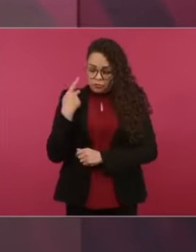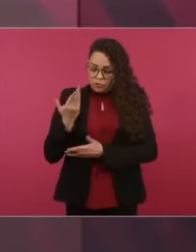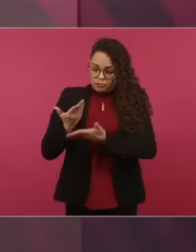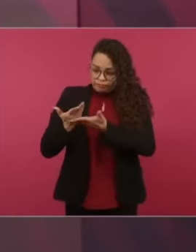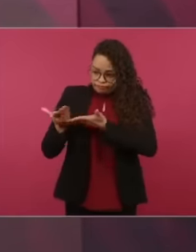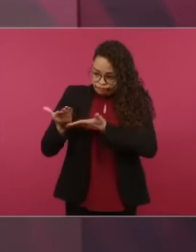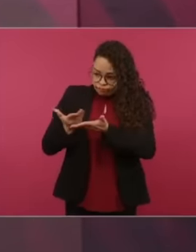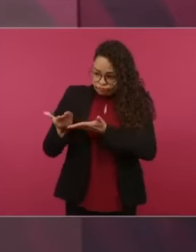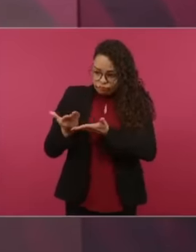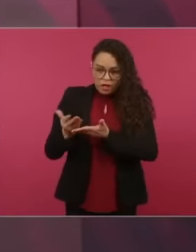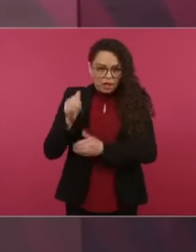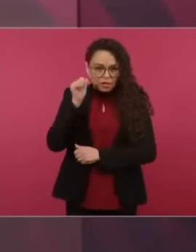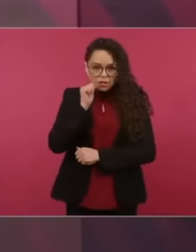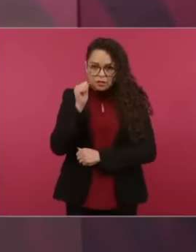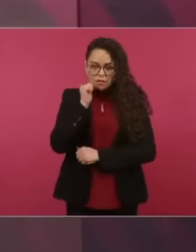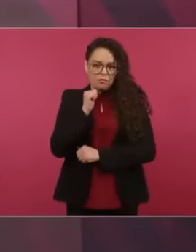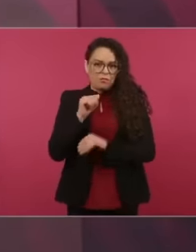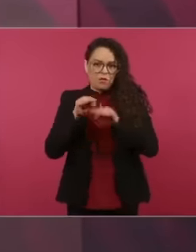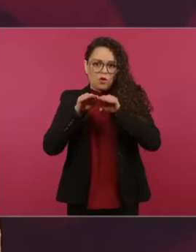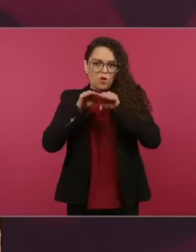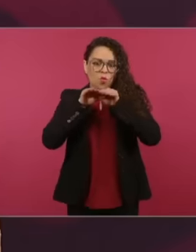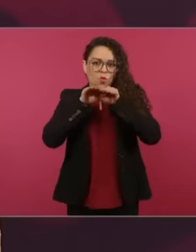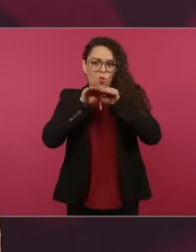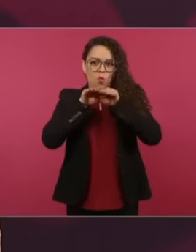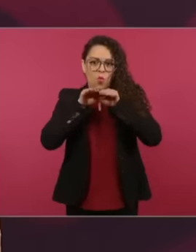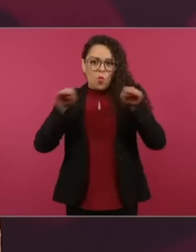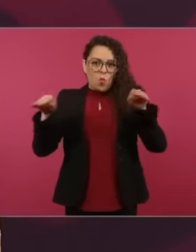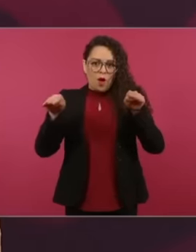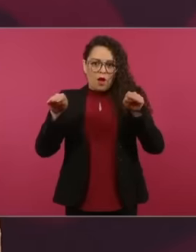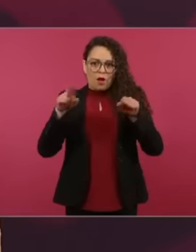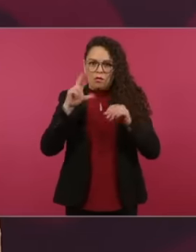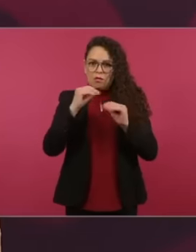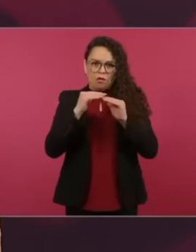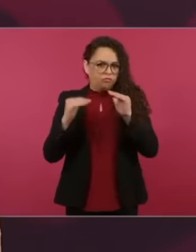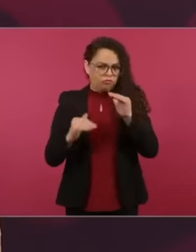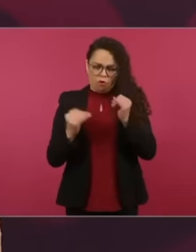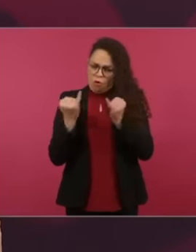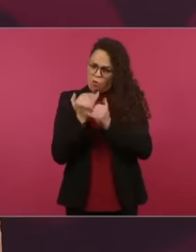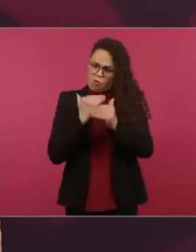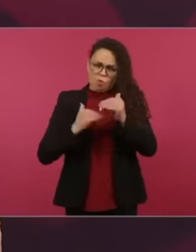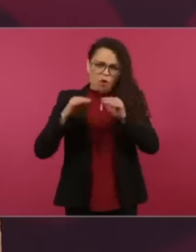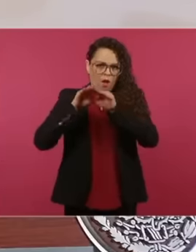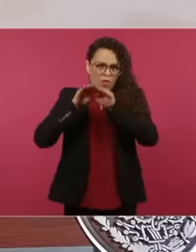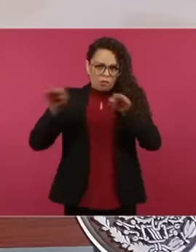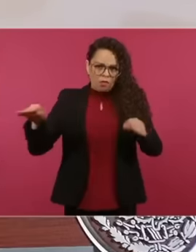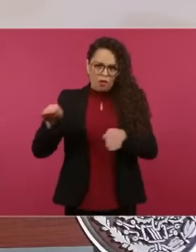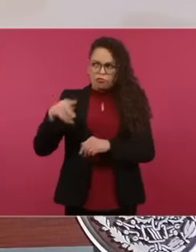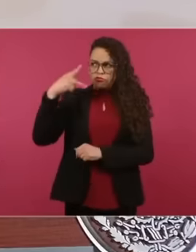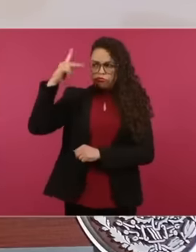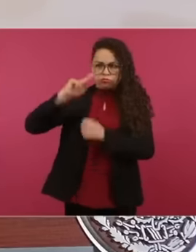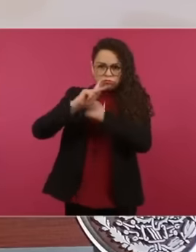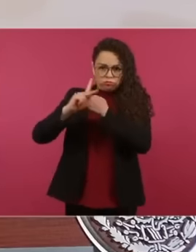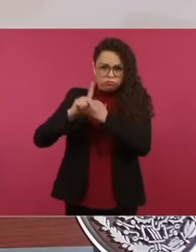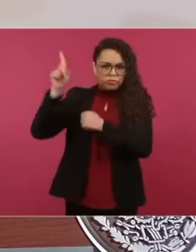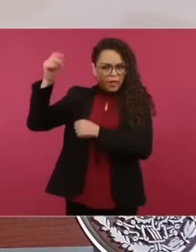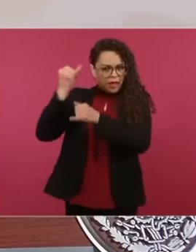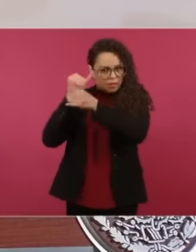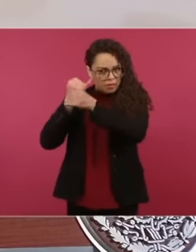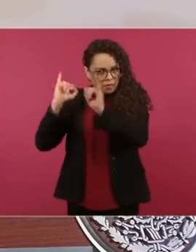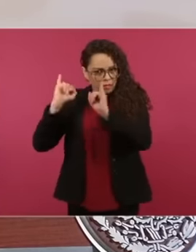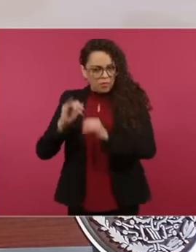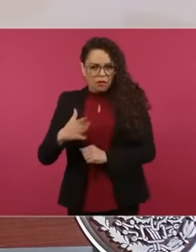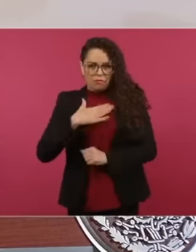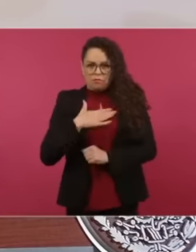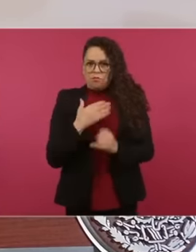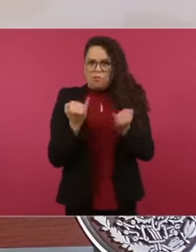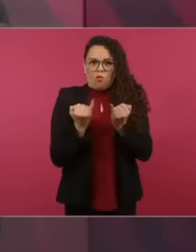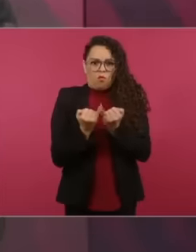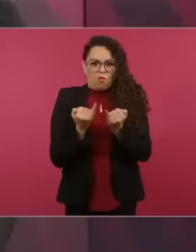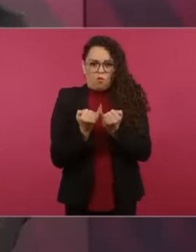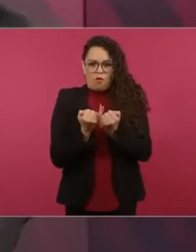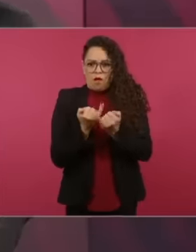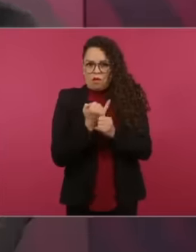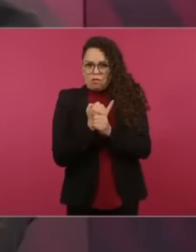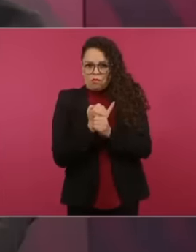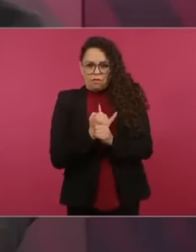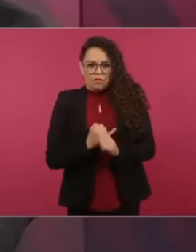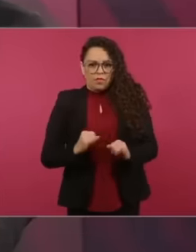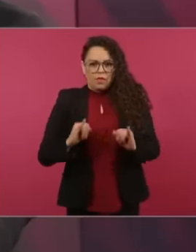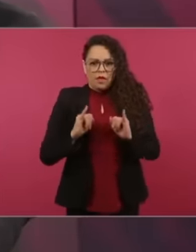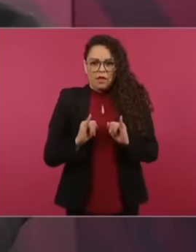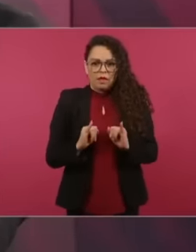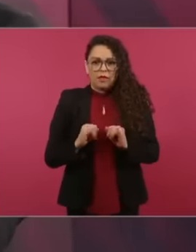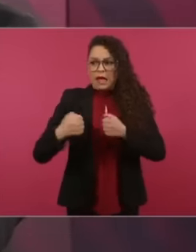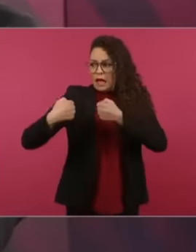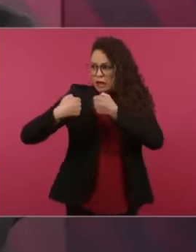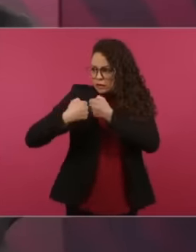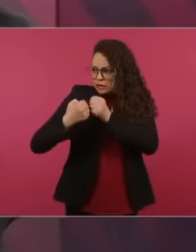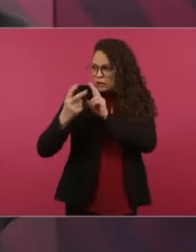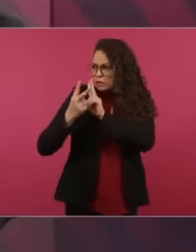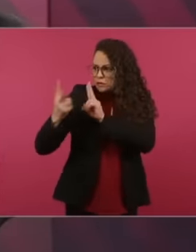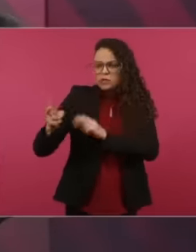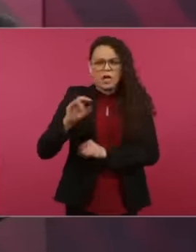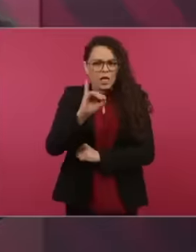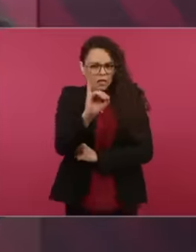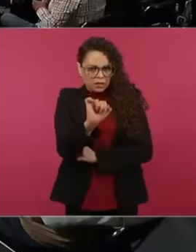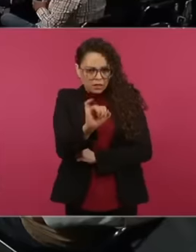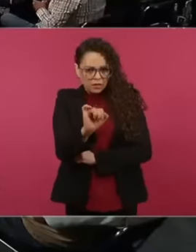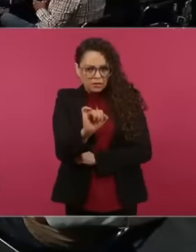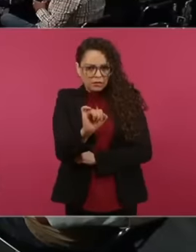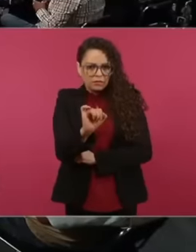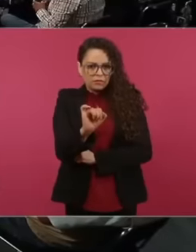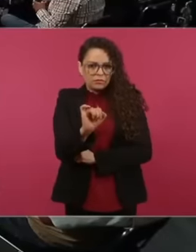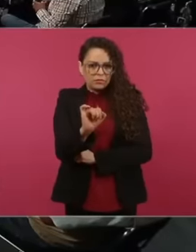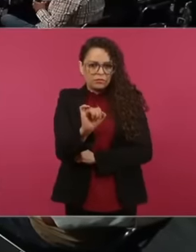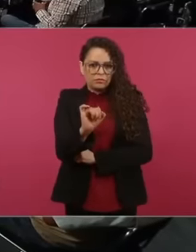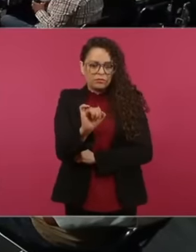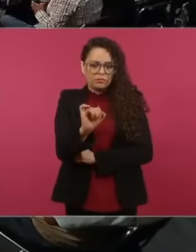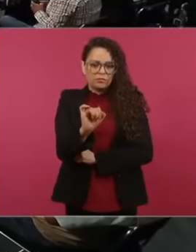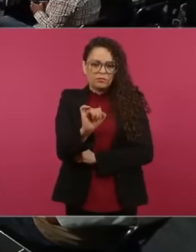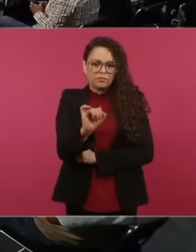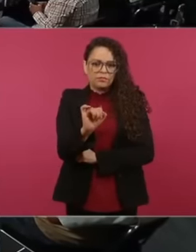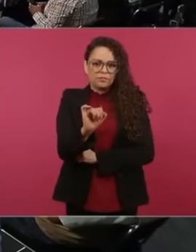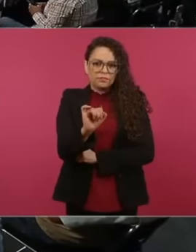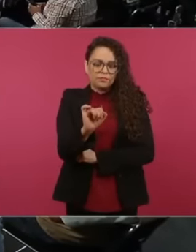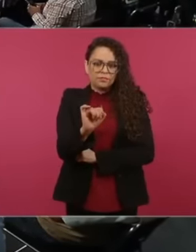equal basis because we are sovereign independent countries neighboring countries, brothers